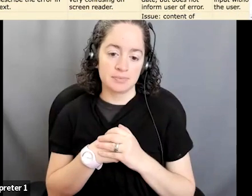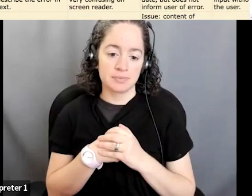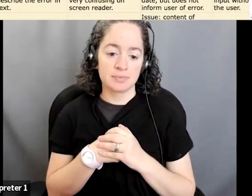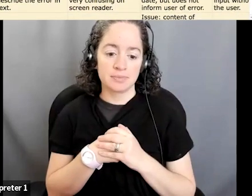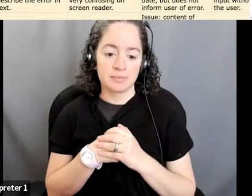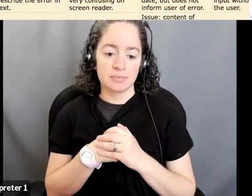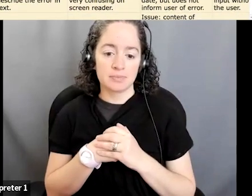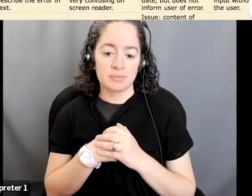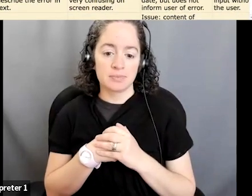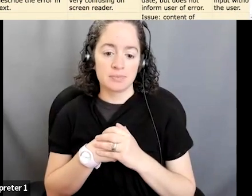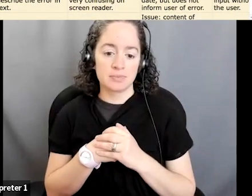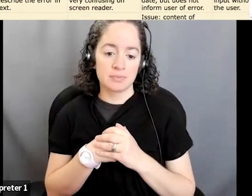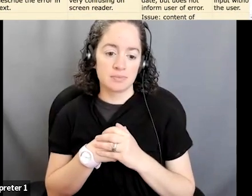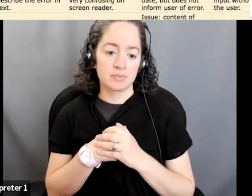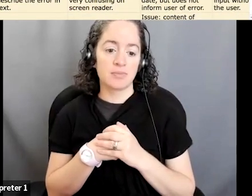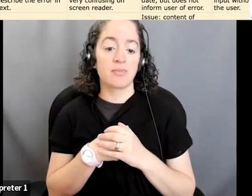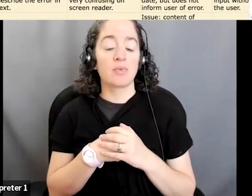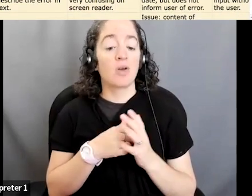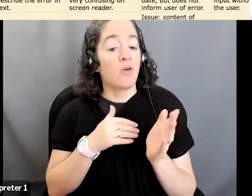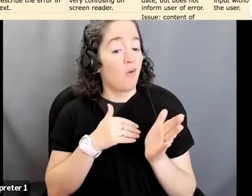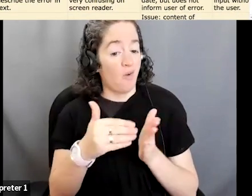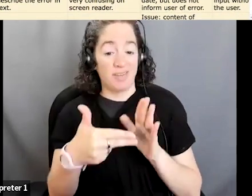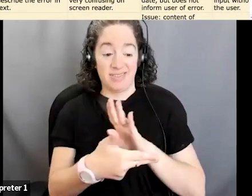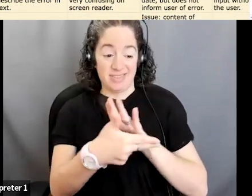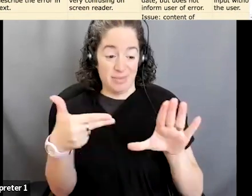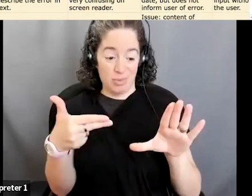Many of the labels were not programmatically associated